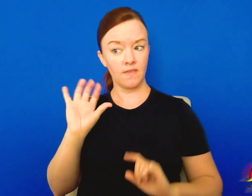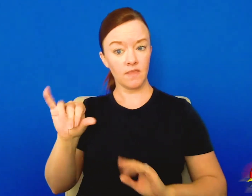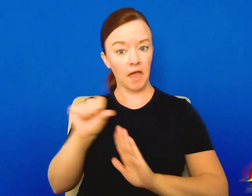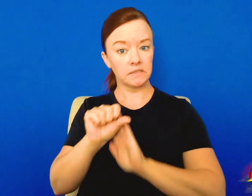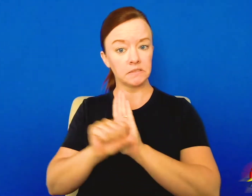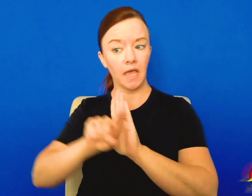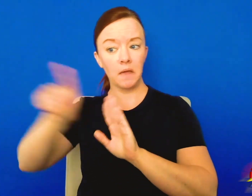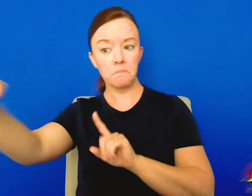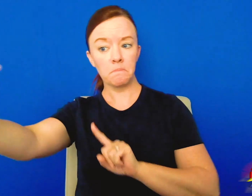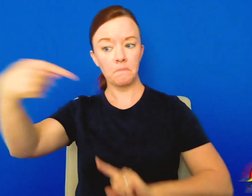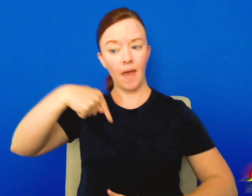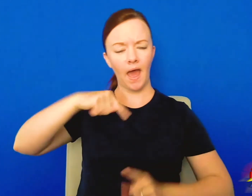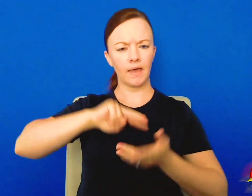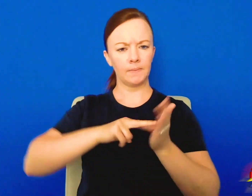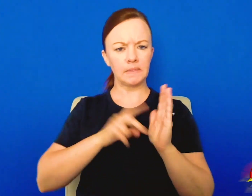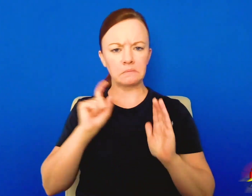ANY QUARANTINE NECESSARY.